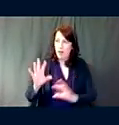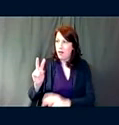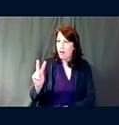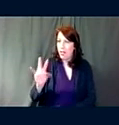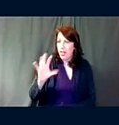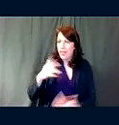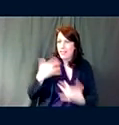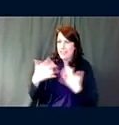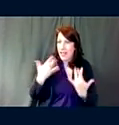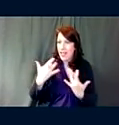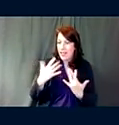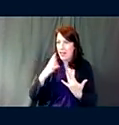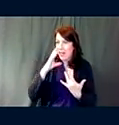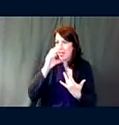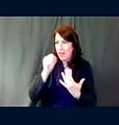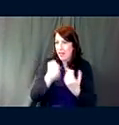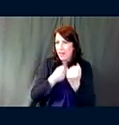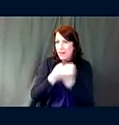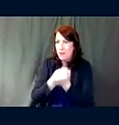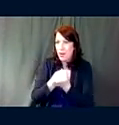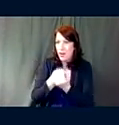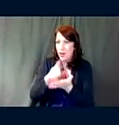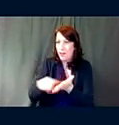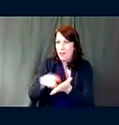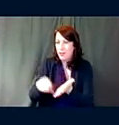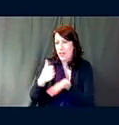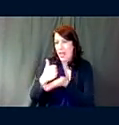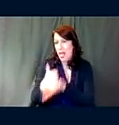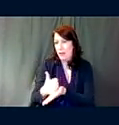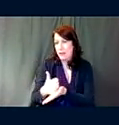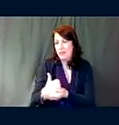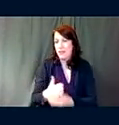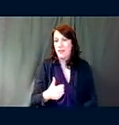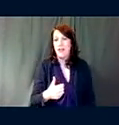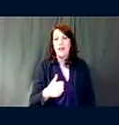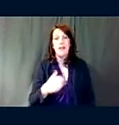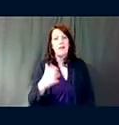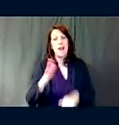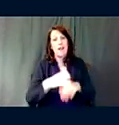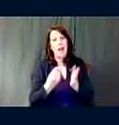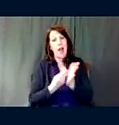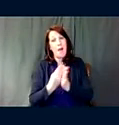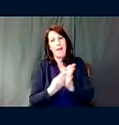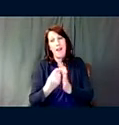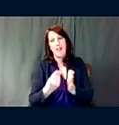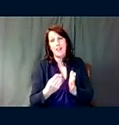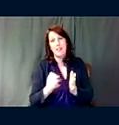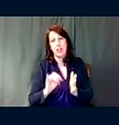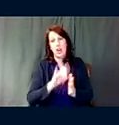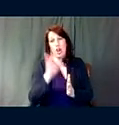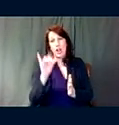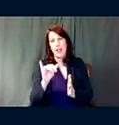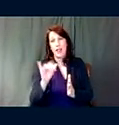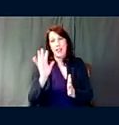BUY INTO YOUR RESEARCH, IT DOES HELP. BUT I'LL BE HONEST, EARLY ON IT WASN'T EASY TO GET A LOT OF WHAT